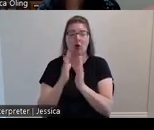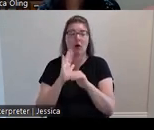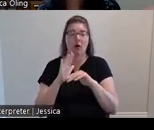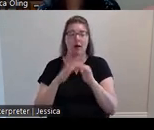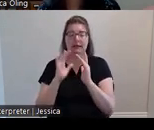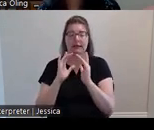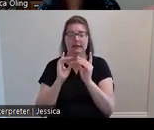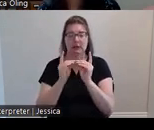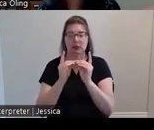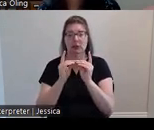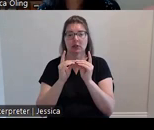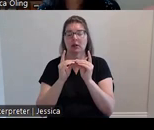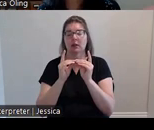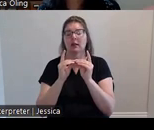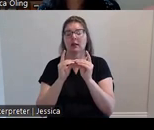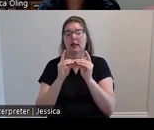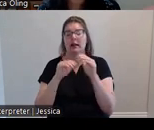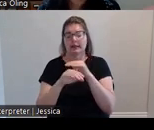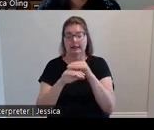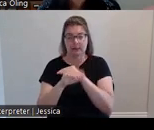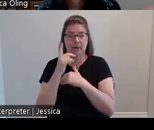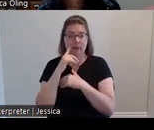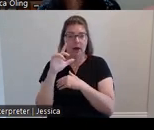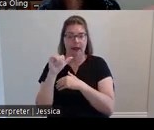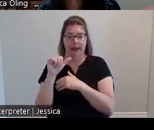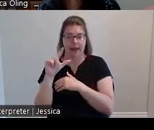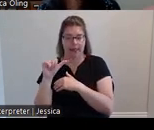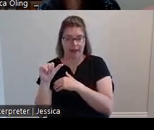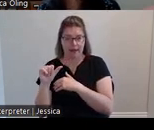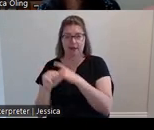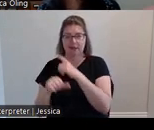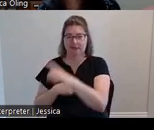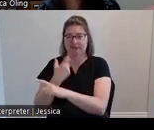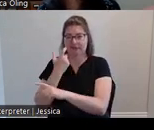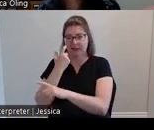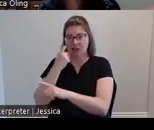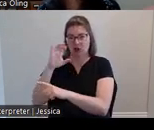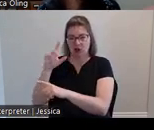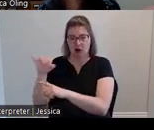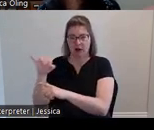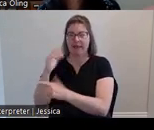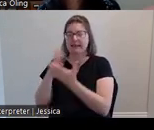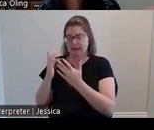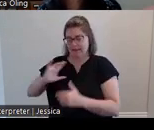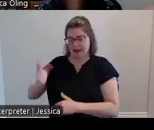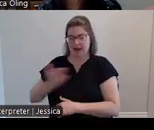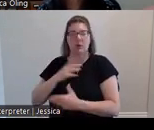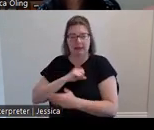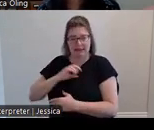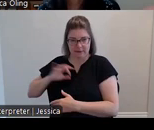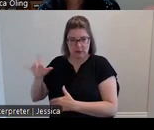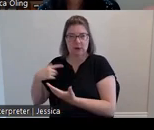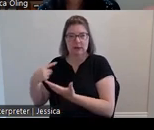We had, she also published, uh, with some of the cohort members a study on, uh, library websites